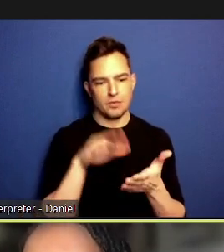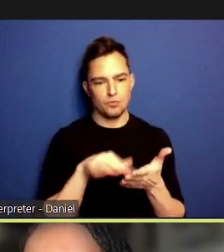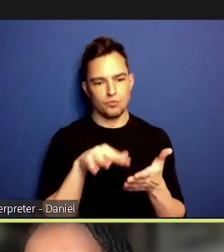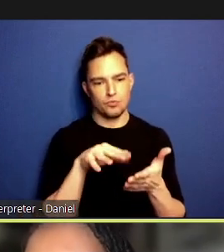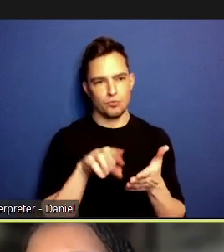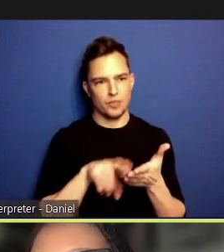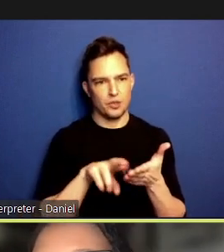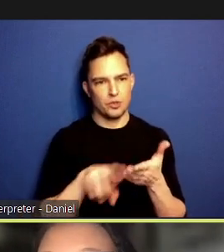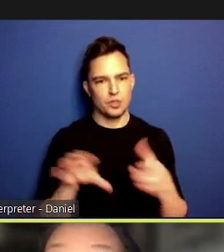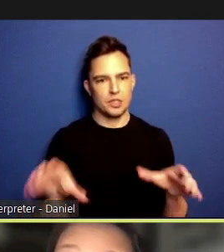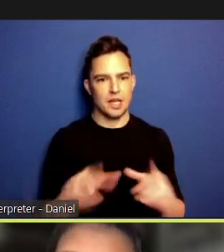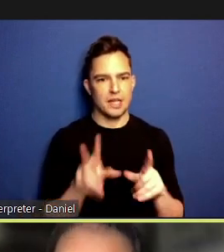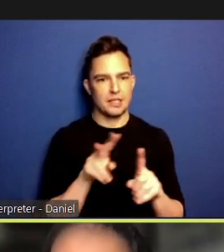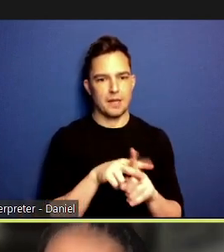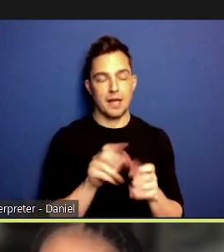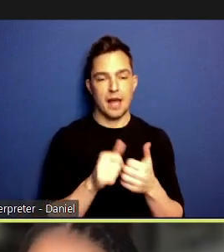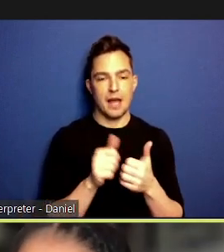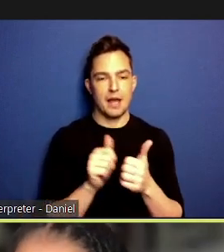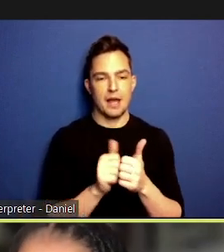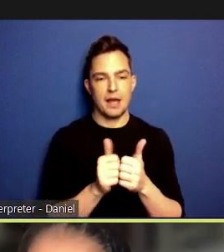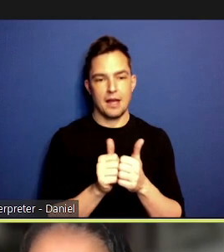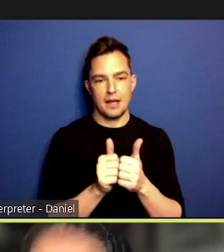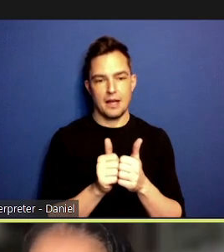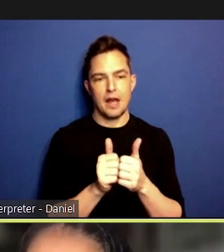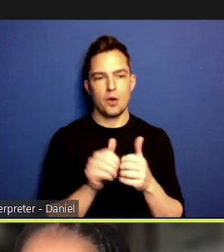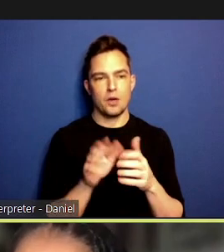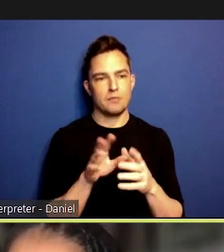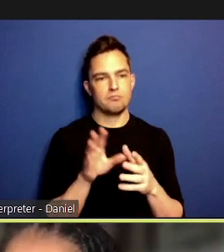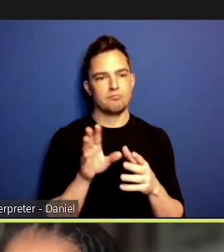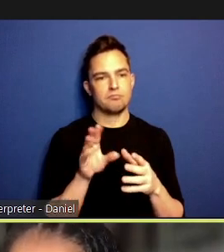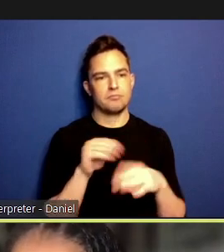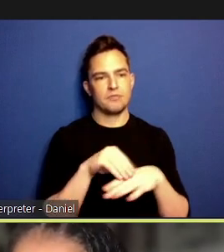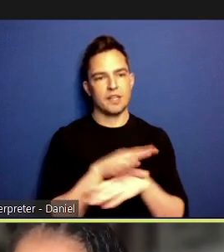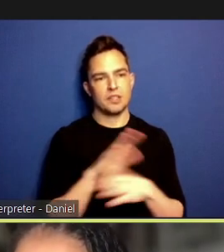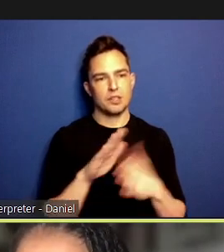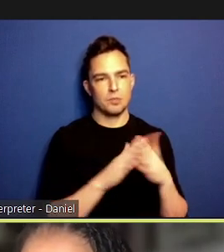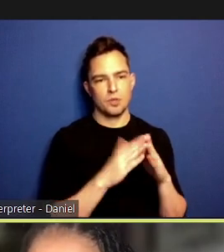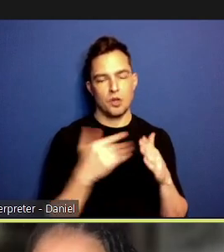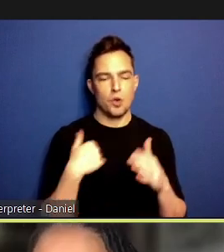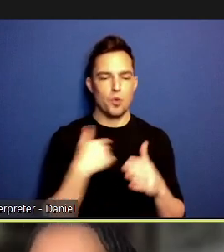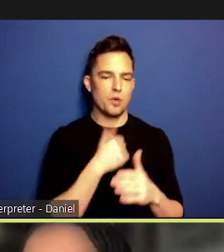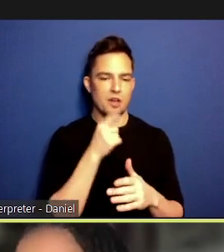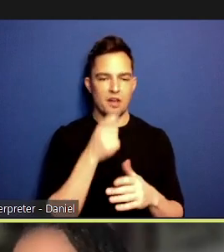the individual or the community, but we're not from that as black people. Right. Knowledge